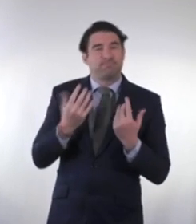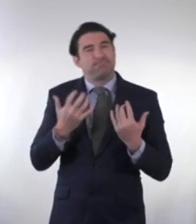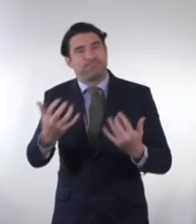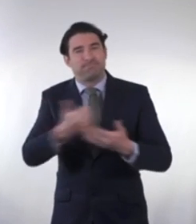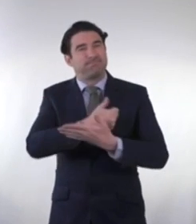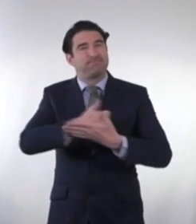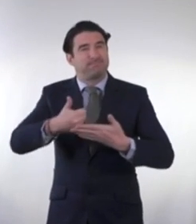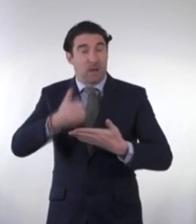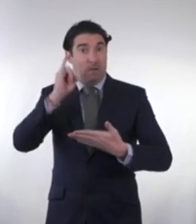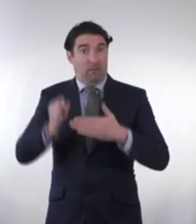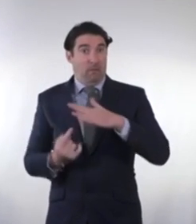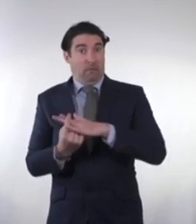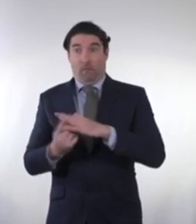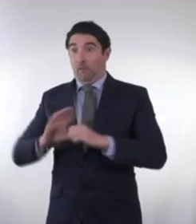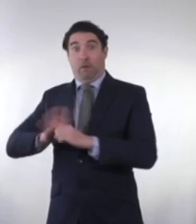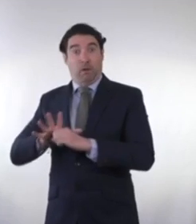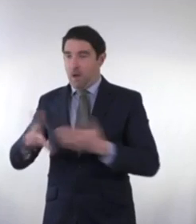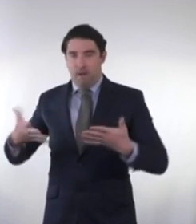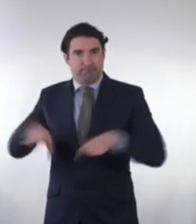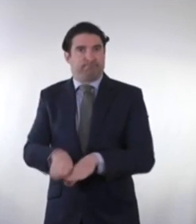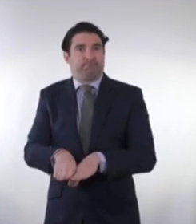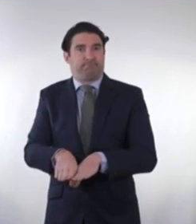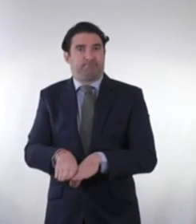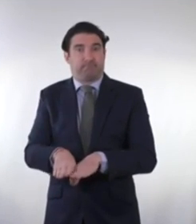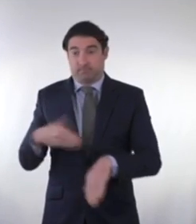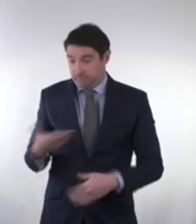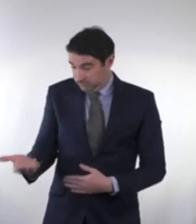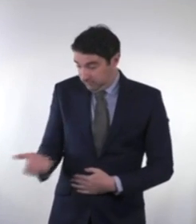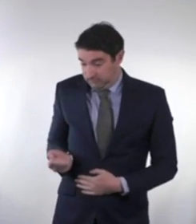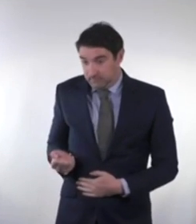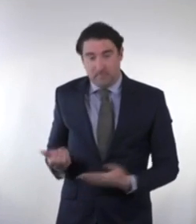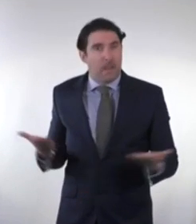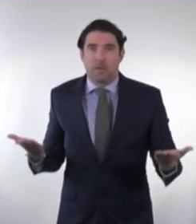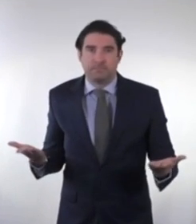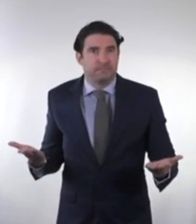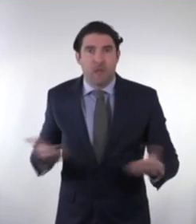is why I hope she will encourage her right hon. Friend the Leader of the Opposition to support